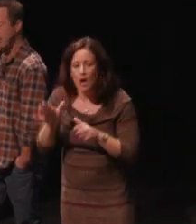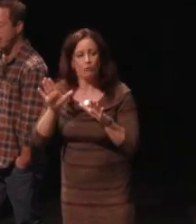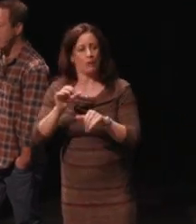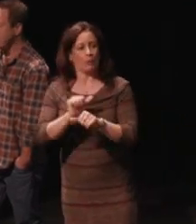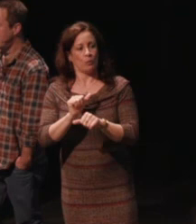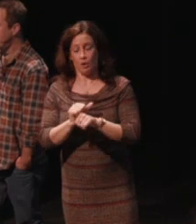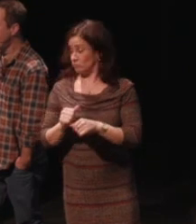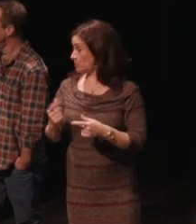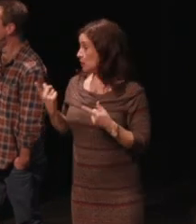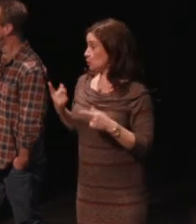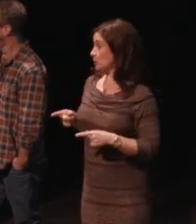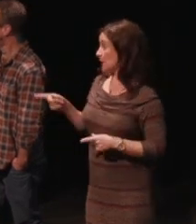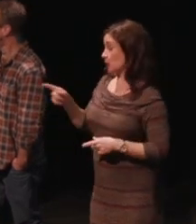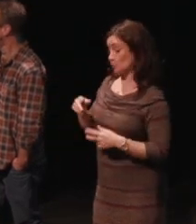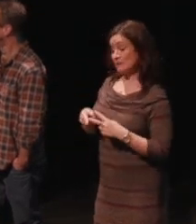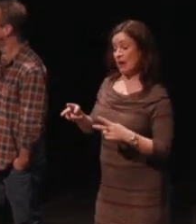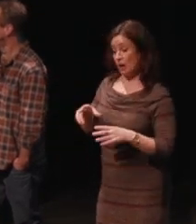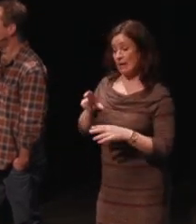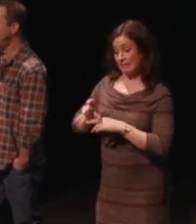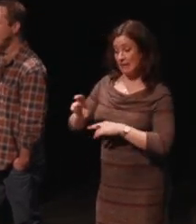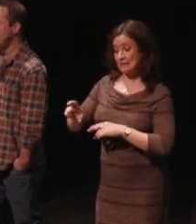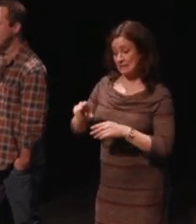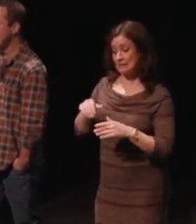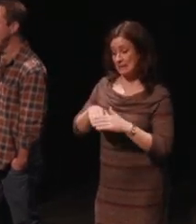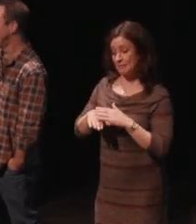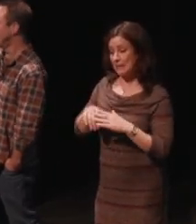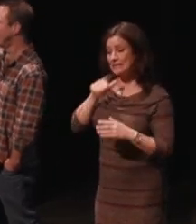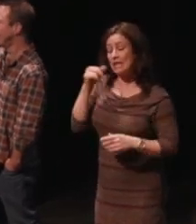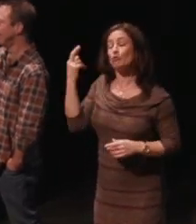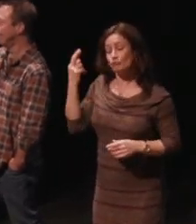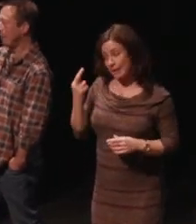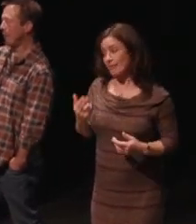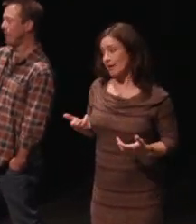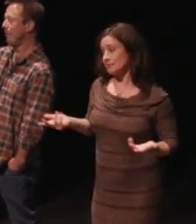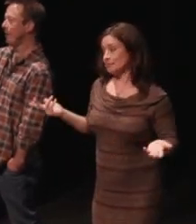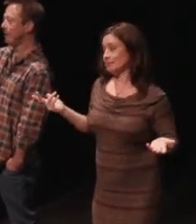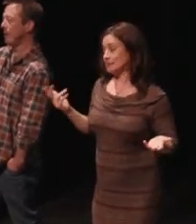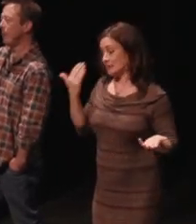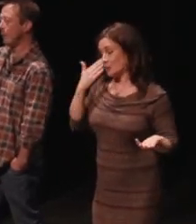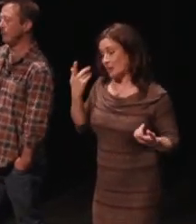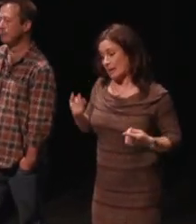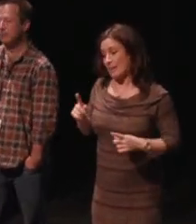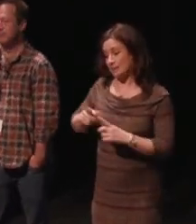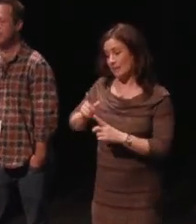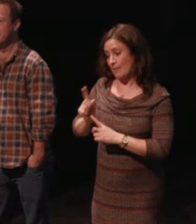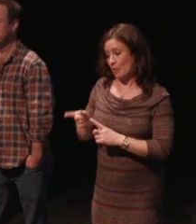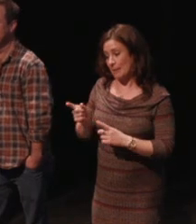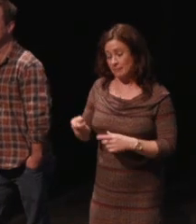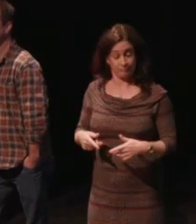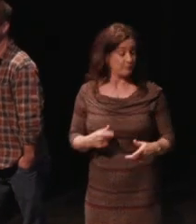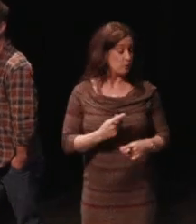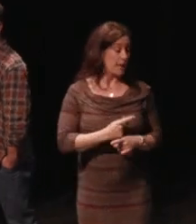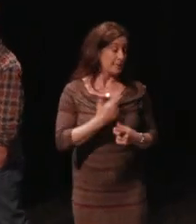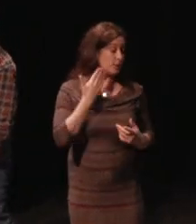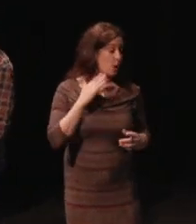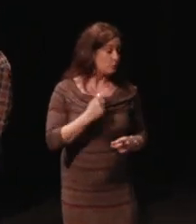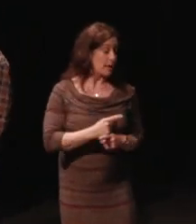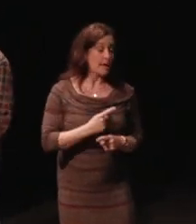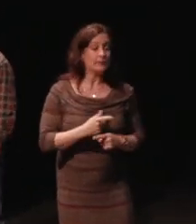It turns out he was very invested in accessibility. Yeah. He just didn't even know it was happening until that moment. He didn't know. We're not going to talk to swell.